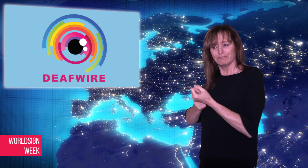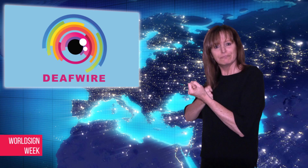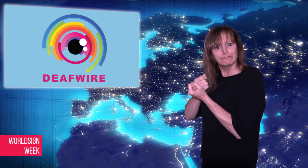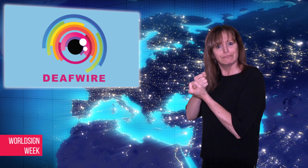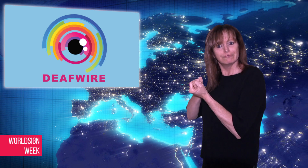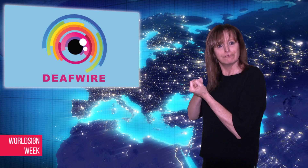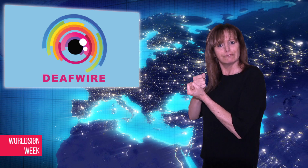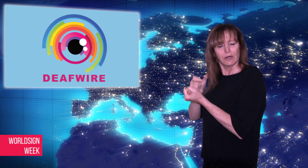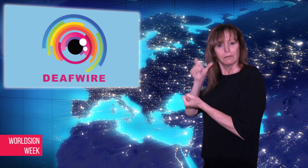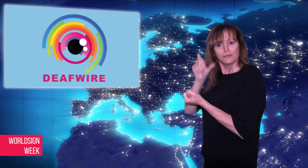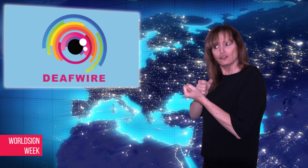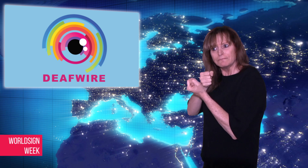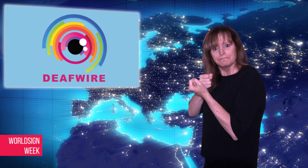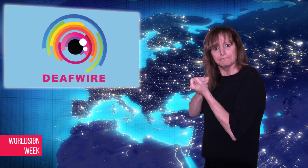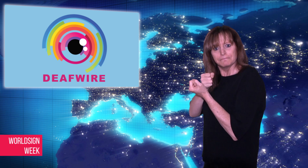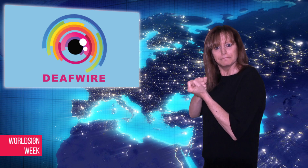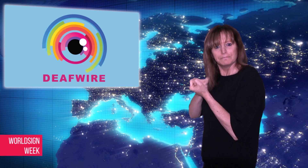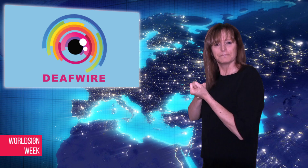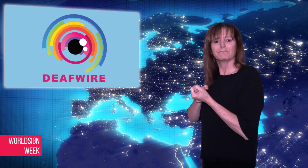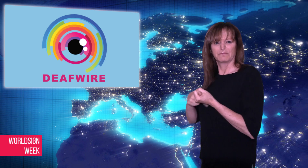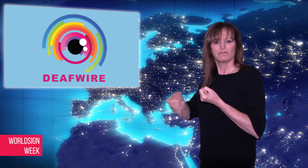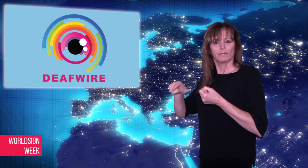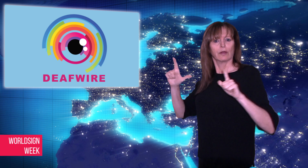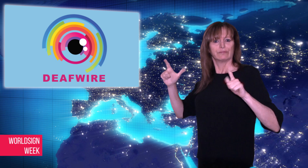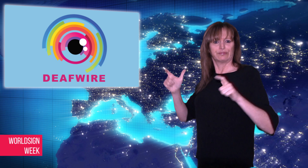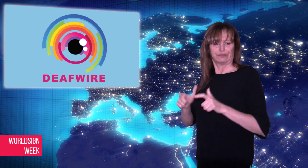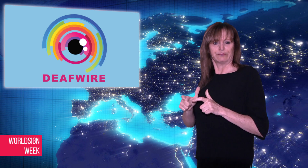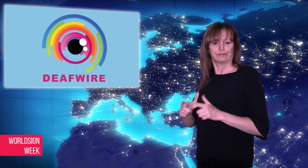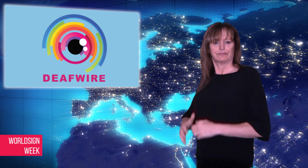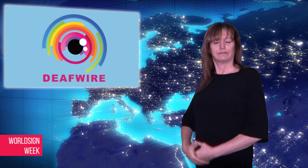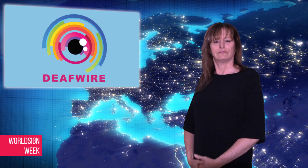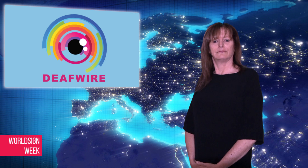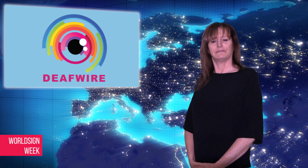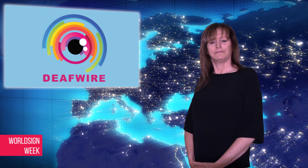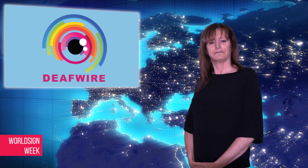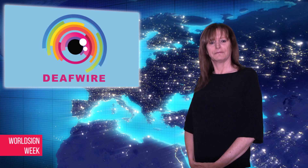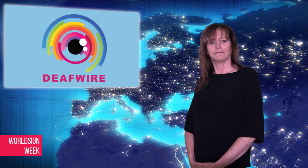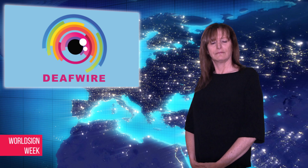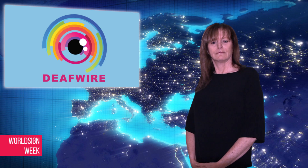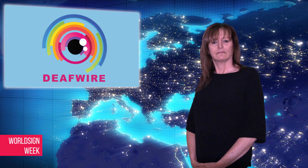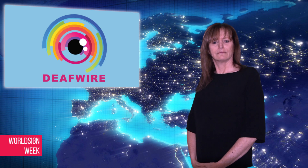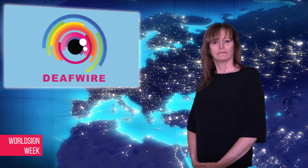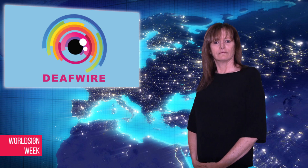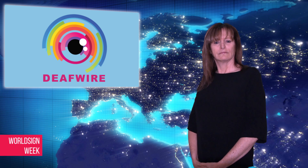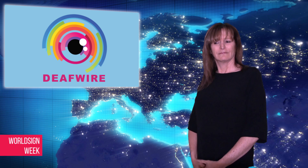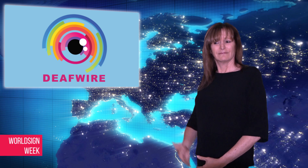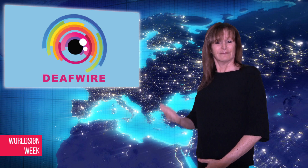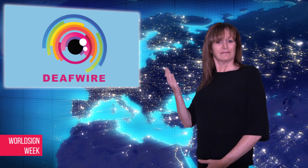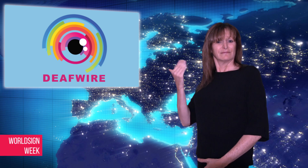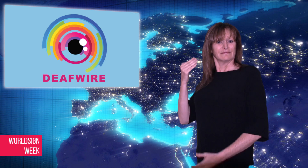to achieve a 'good' grade 5 in both